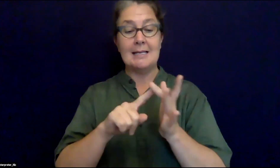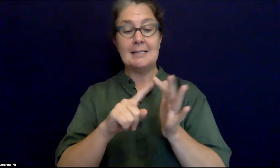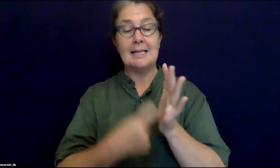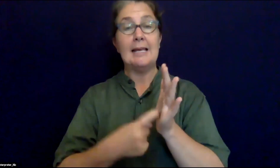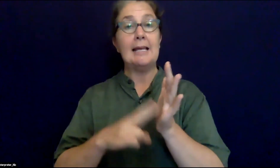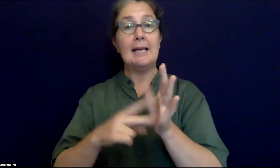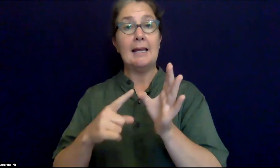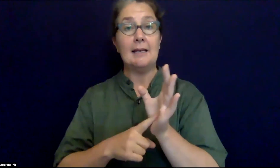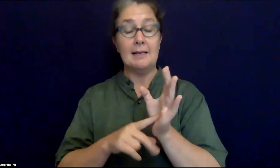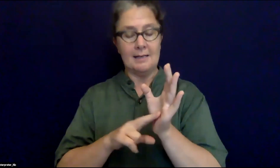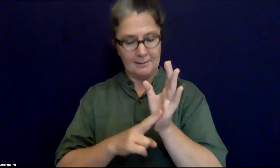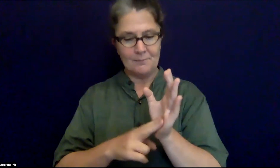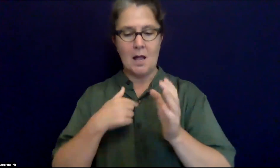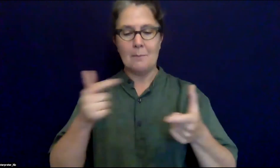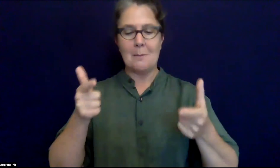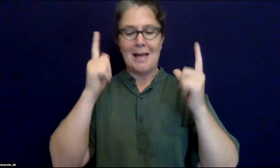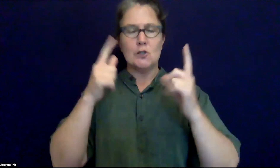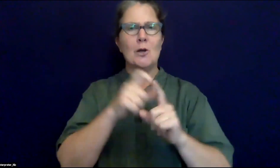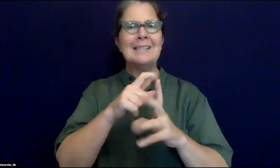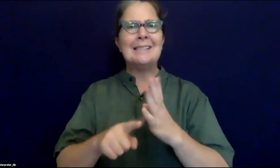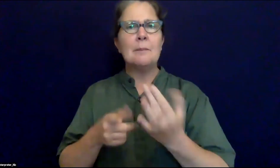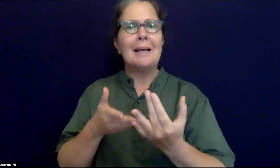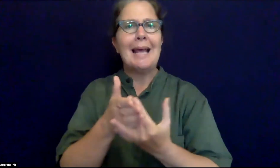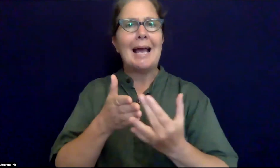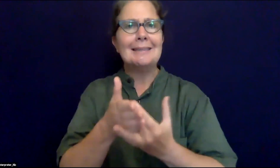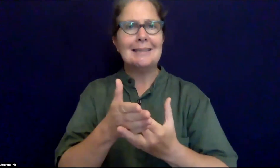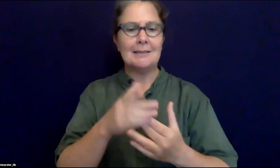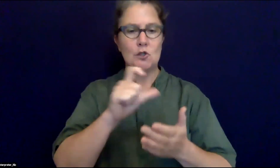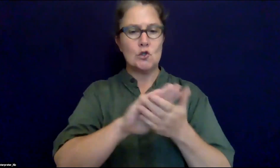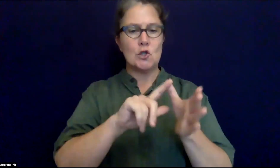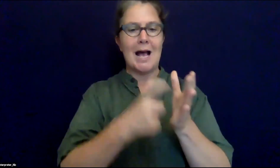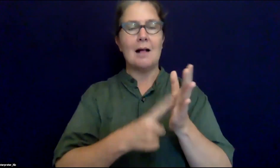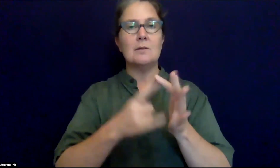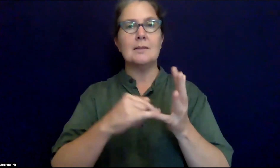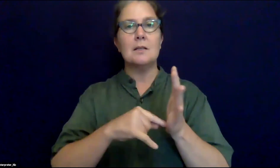at Charles Sturt University. I'm working in this space because I feel passionate about disability